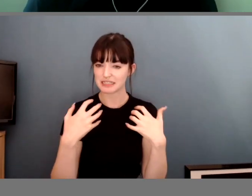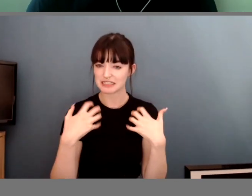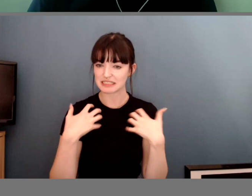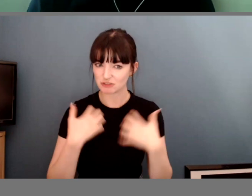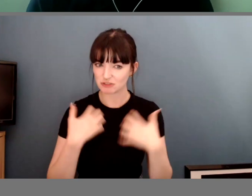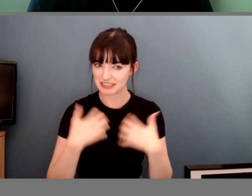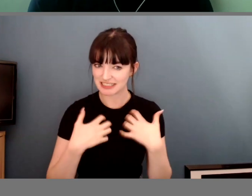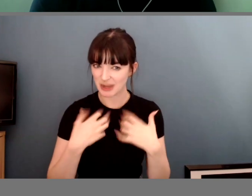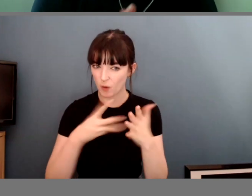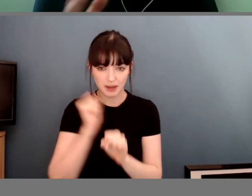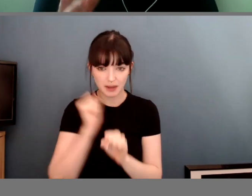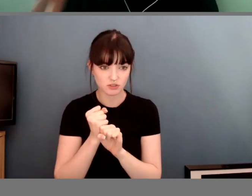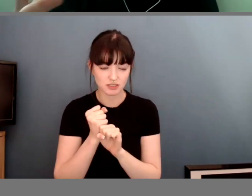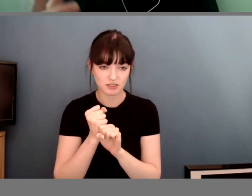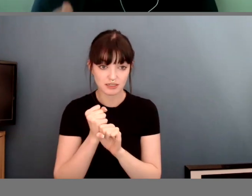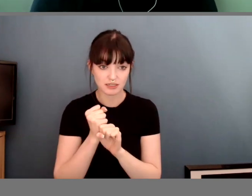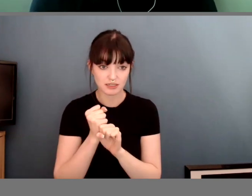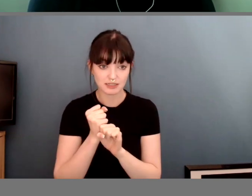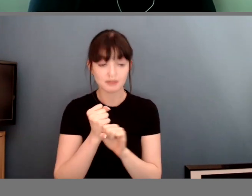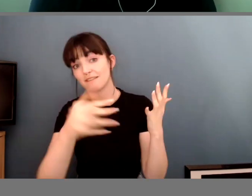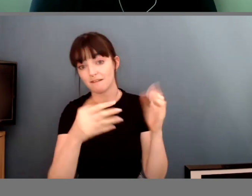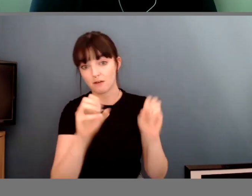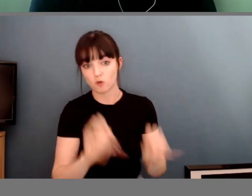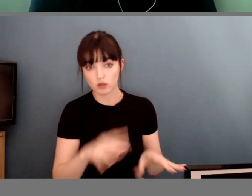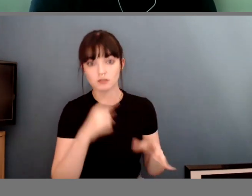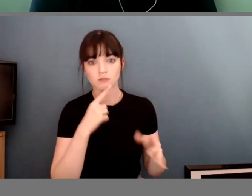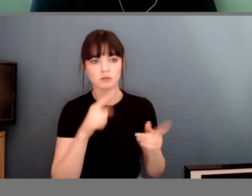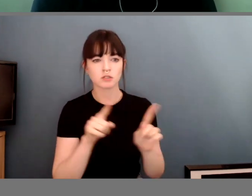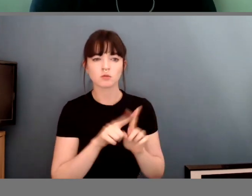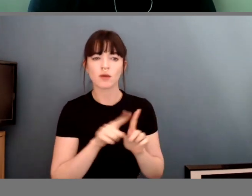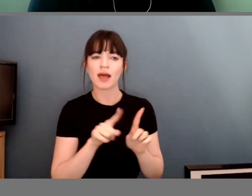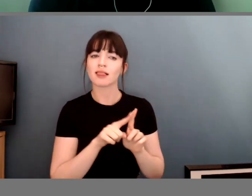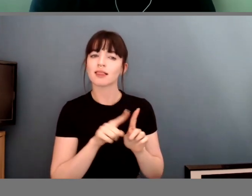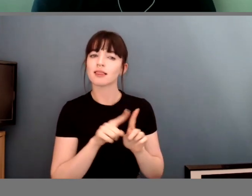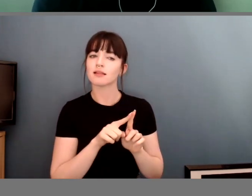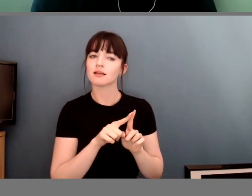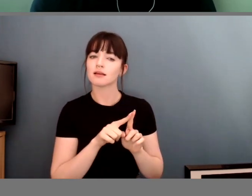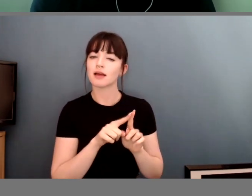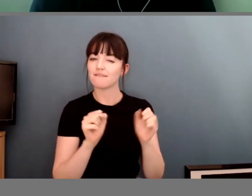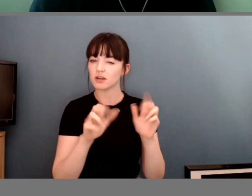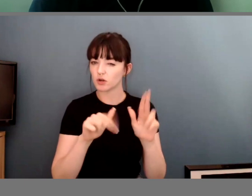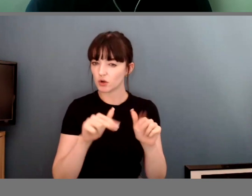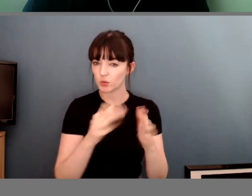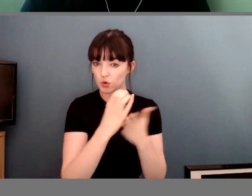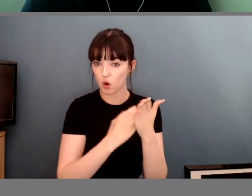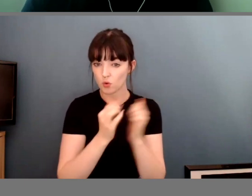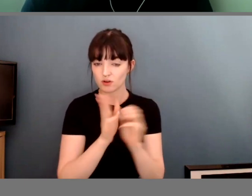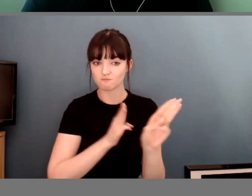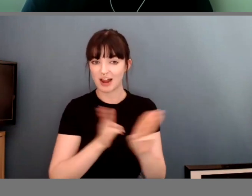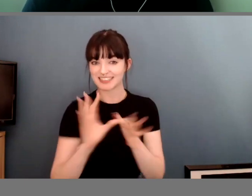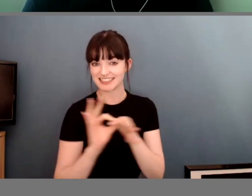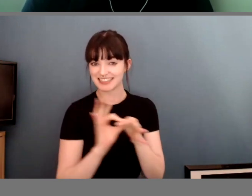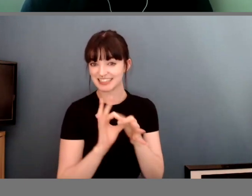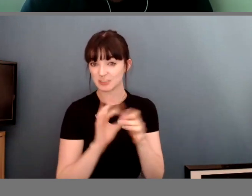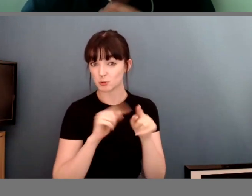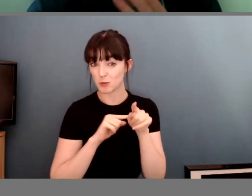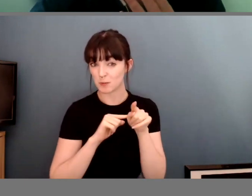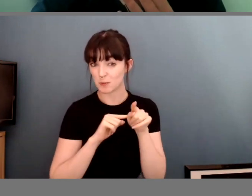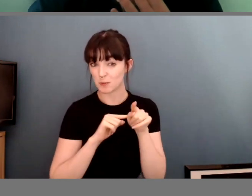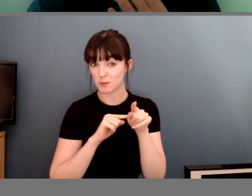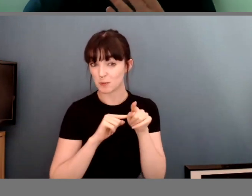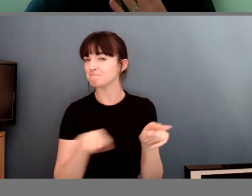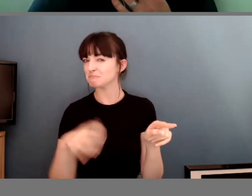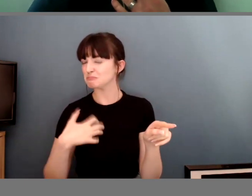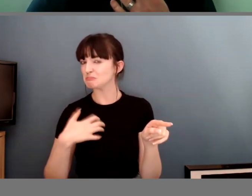section 25 but the new code of practice around compliance that we'll see signed in action in